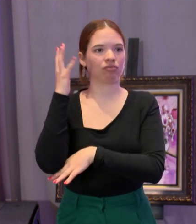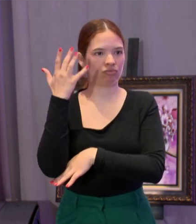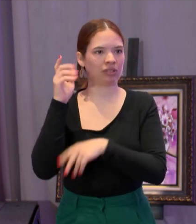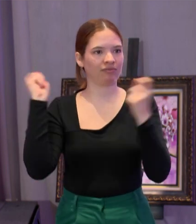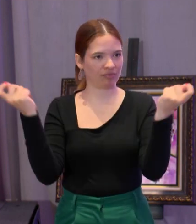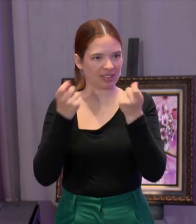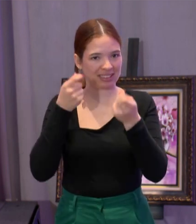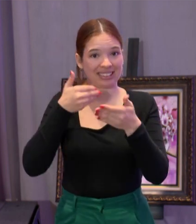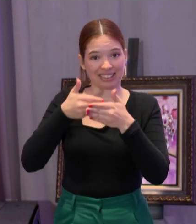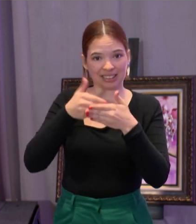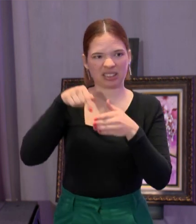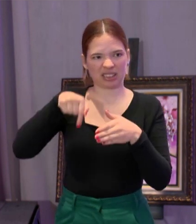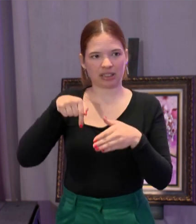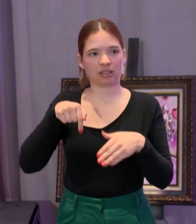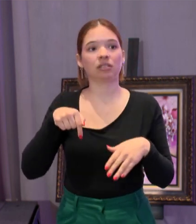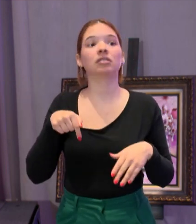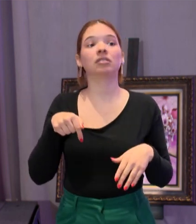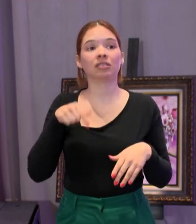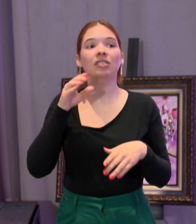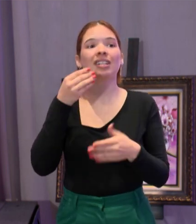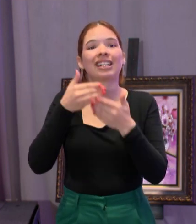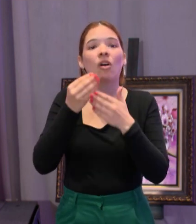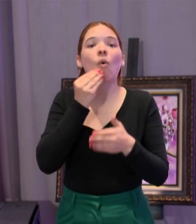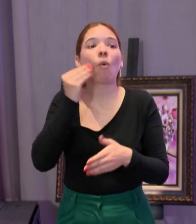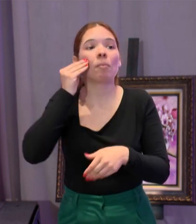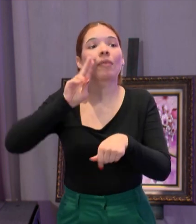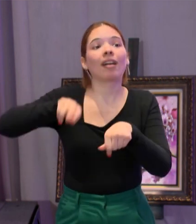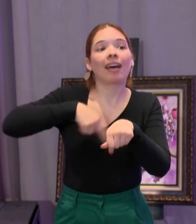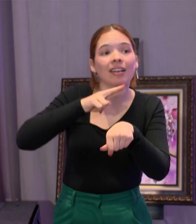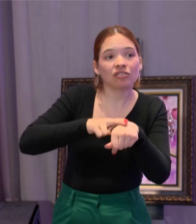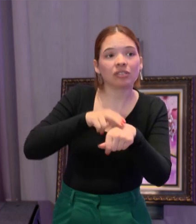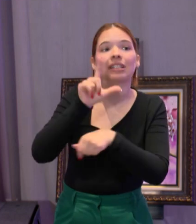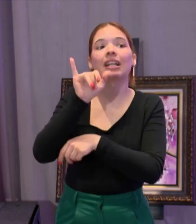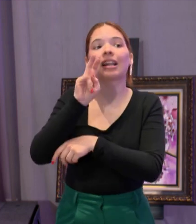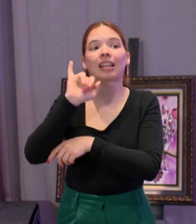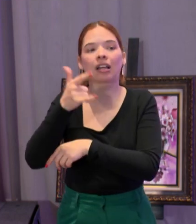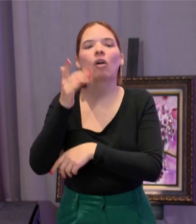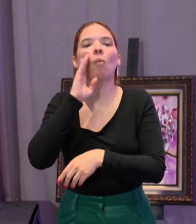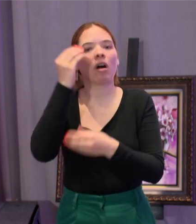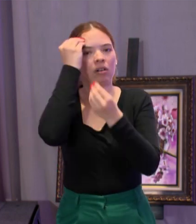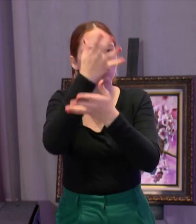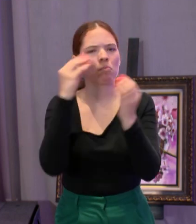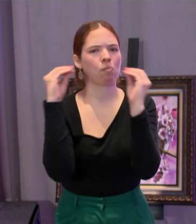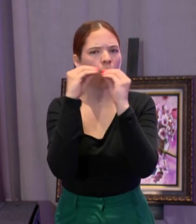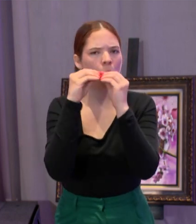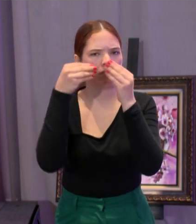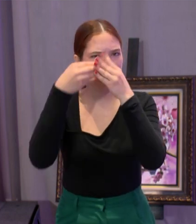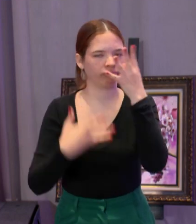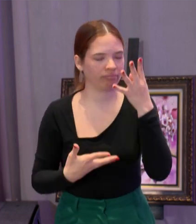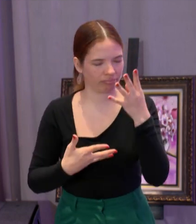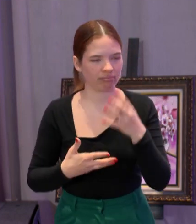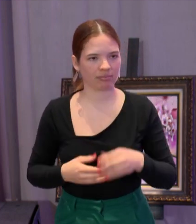HOME IN NATIONAL LANDING. STAY TUNED FOR MORE DETAILS ABOUT PINK IN THE PARK. WE'RE ALSO FOLLOWING THE CITY'S